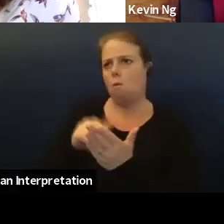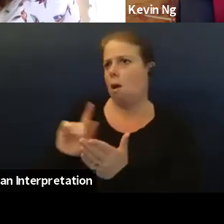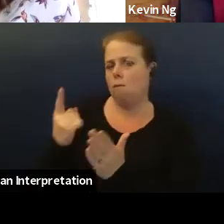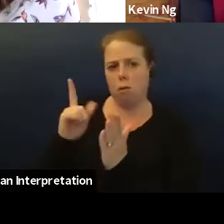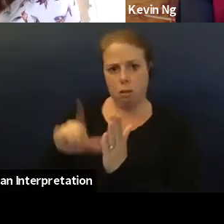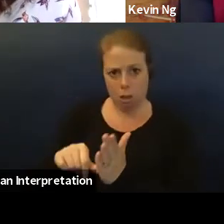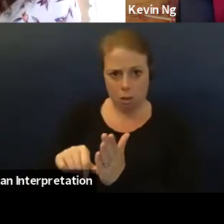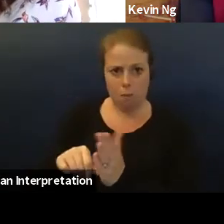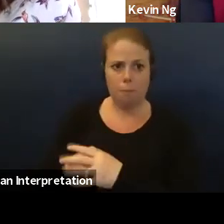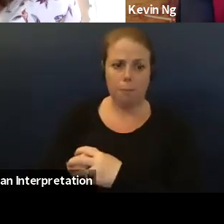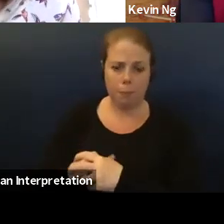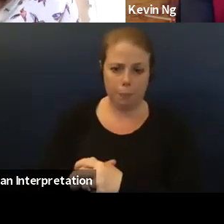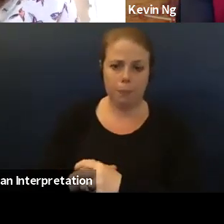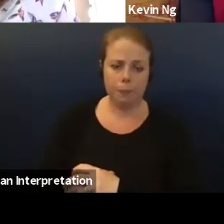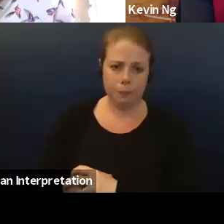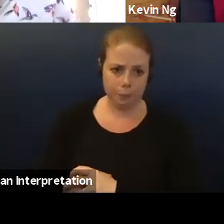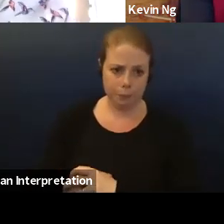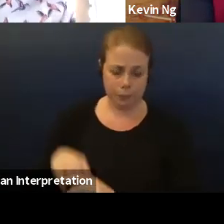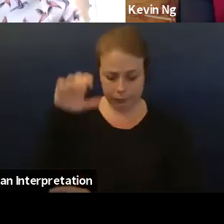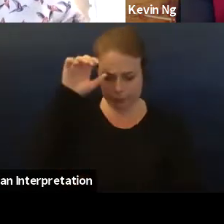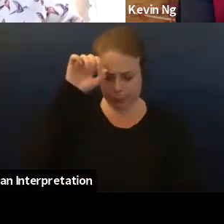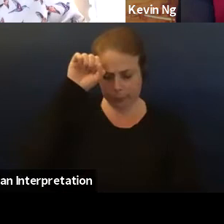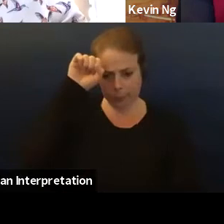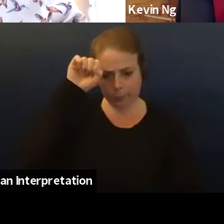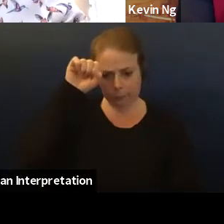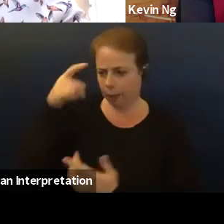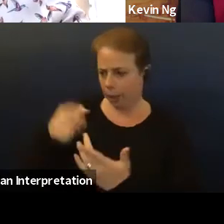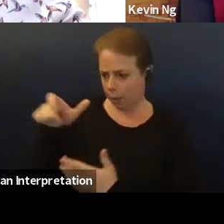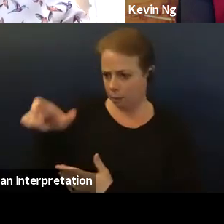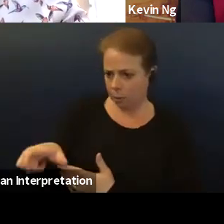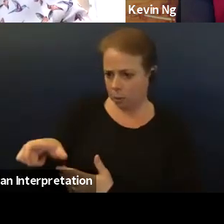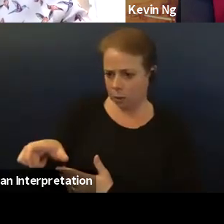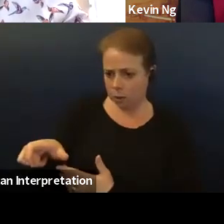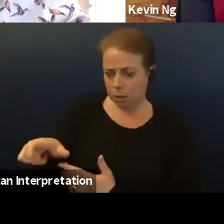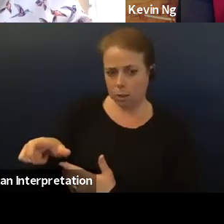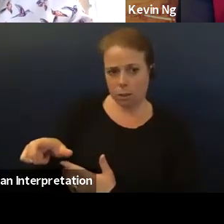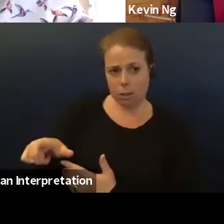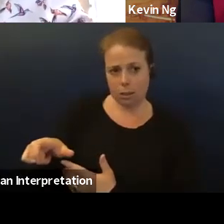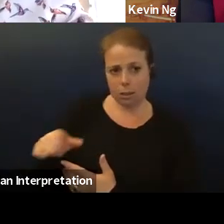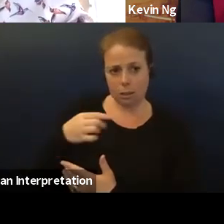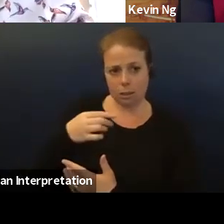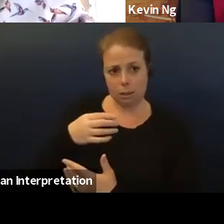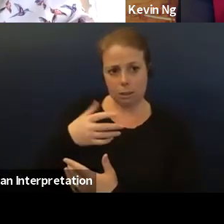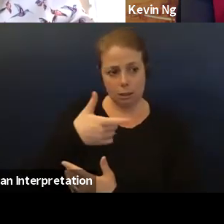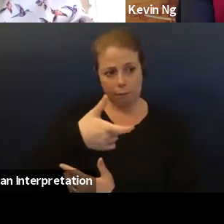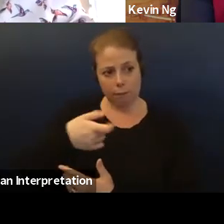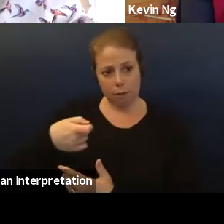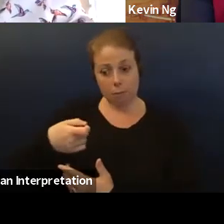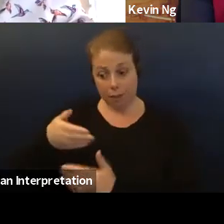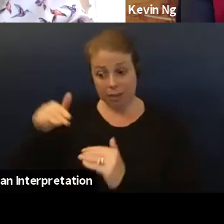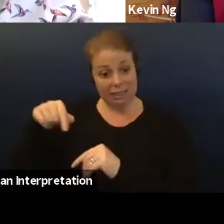I remember someone pulling out the chair and saying "oh sit here sis". I still remember that